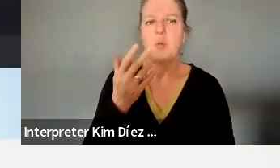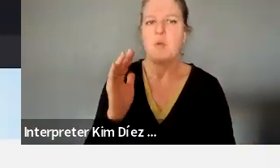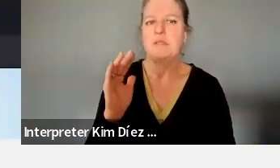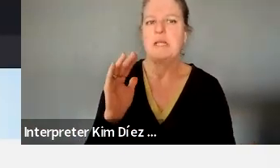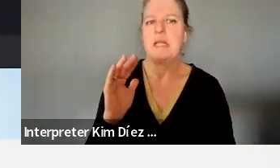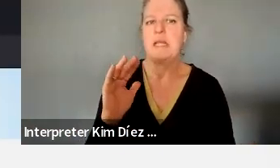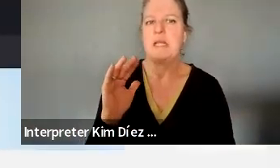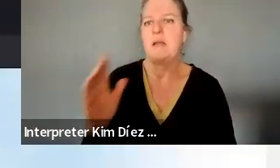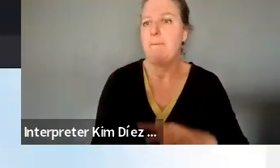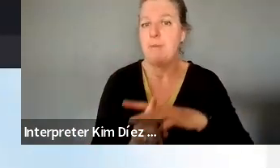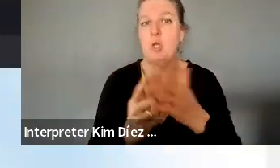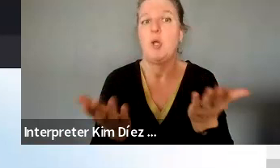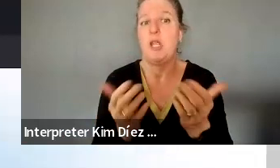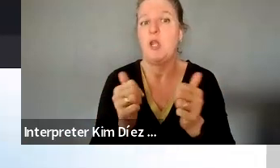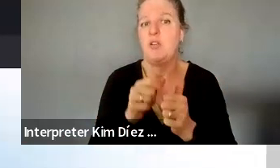It'll all be in this list here pending approval.